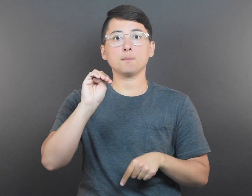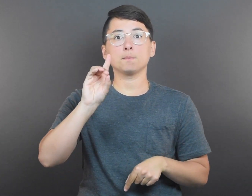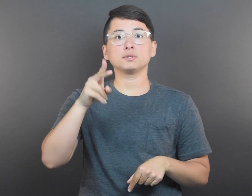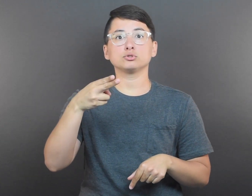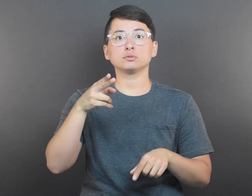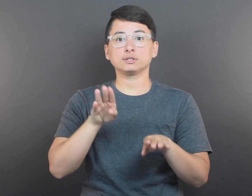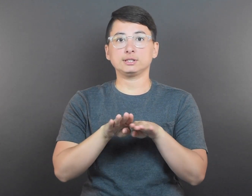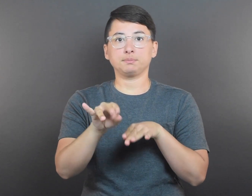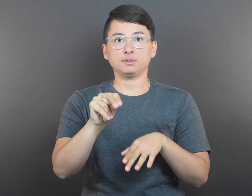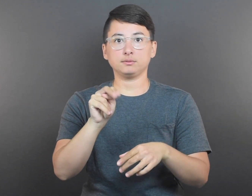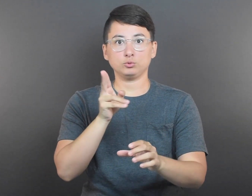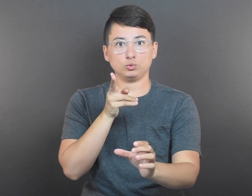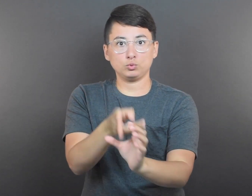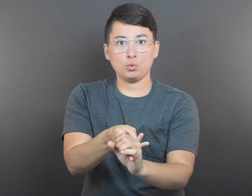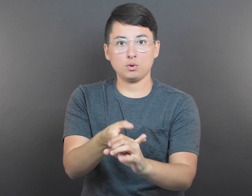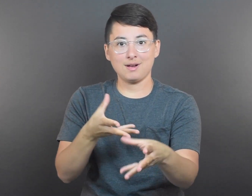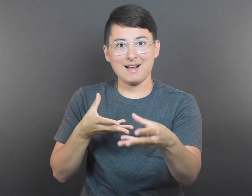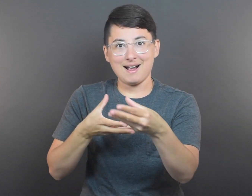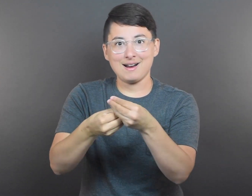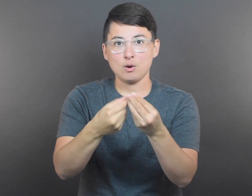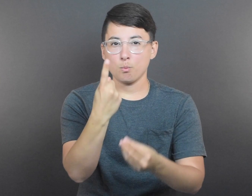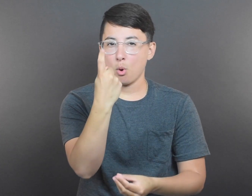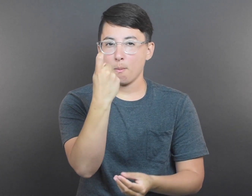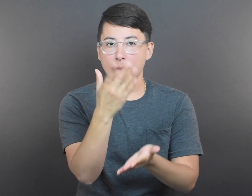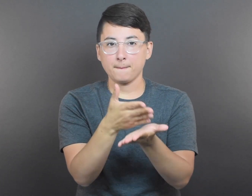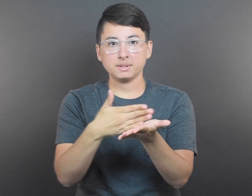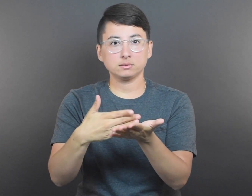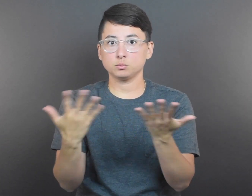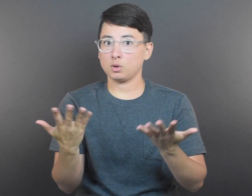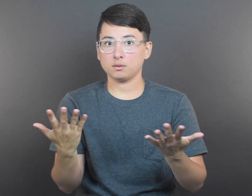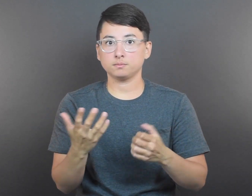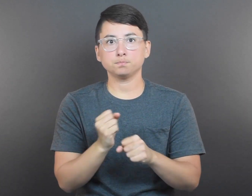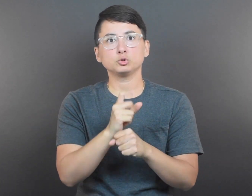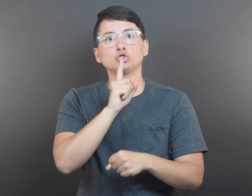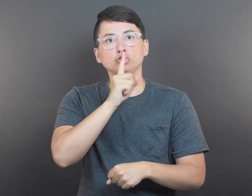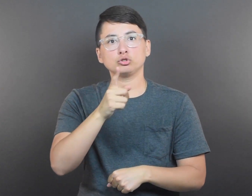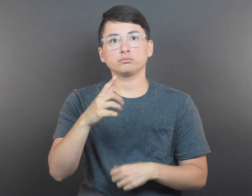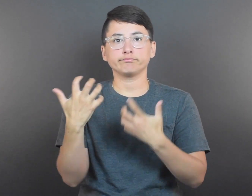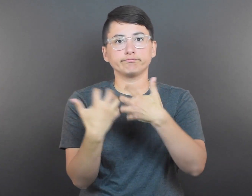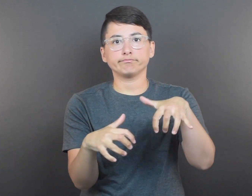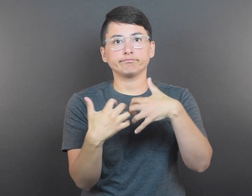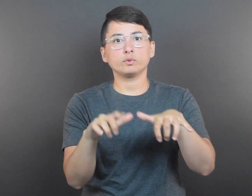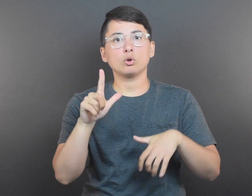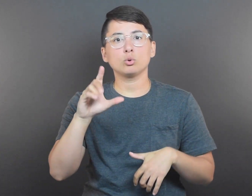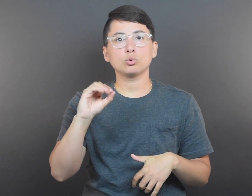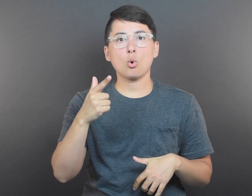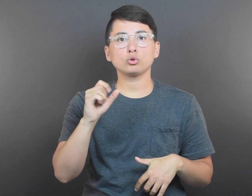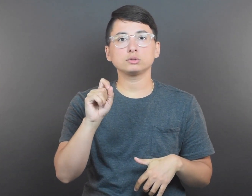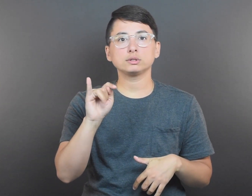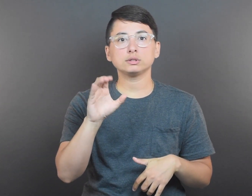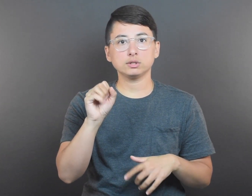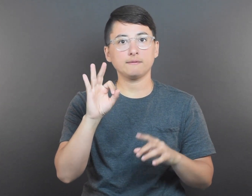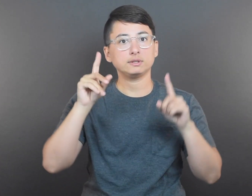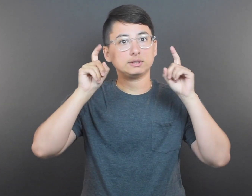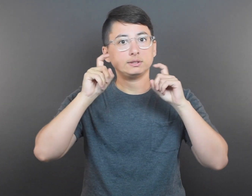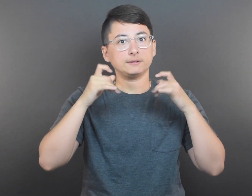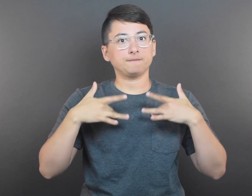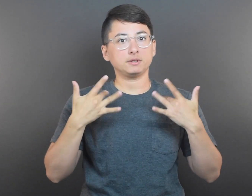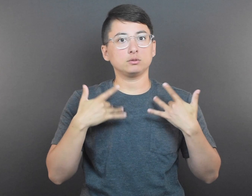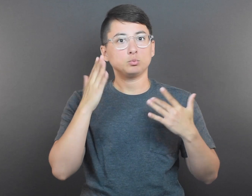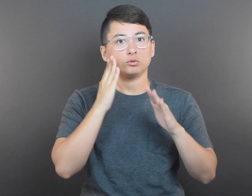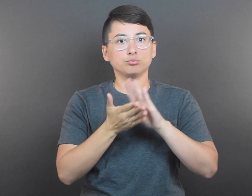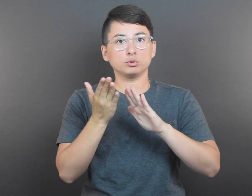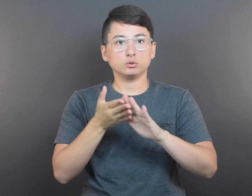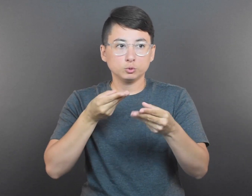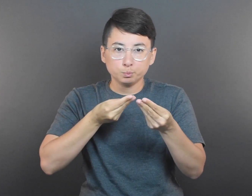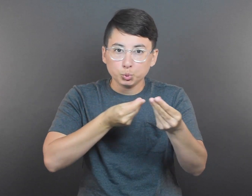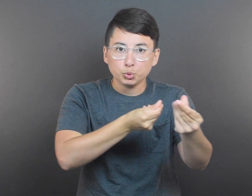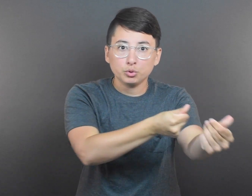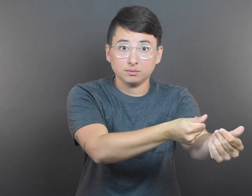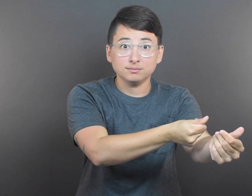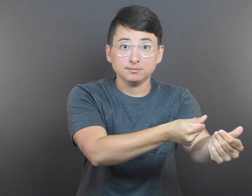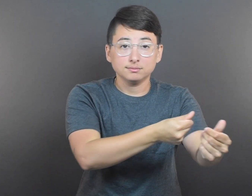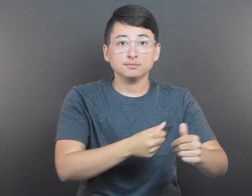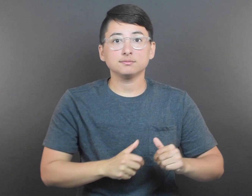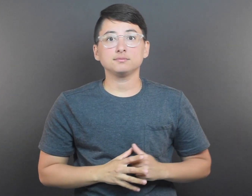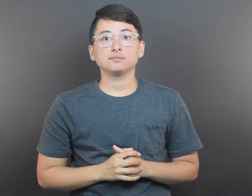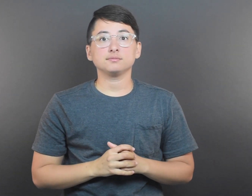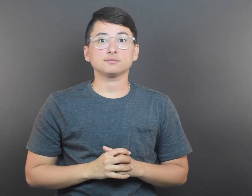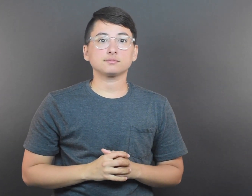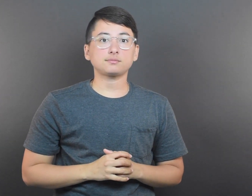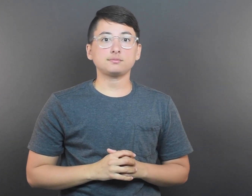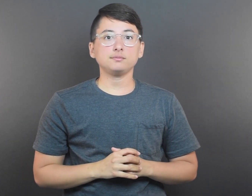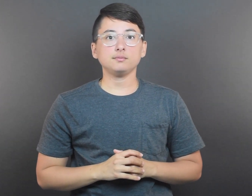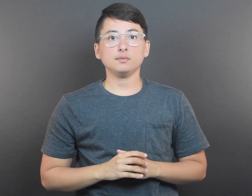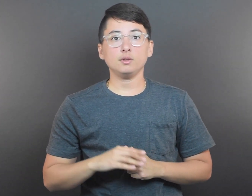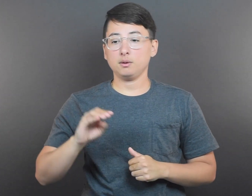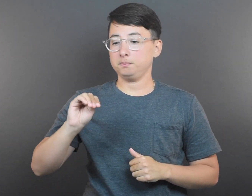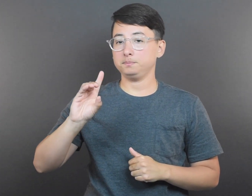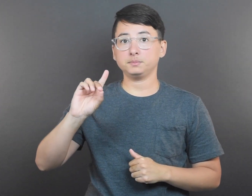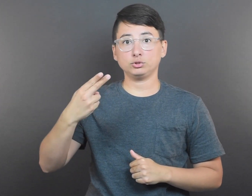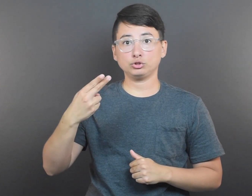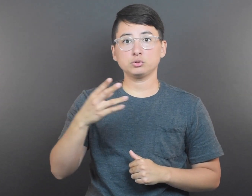in to offer the final missing piece: ensuring the logistics of the testing events would